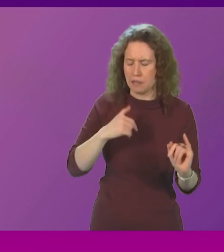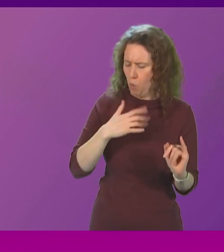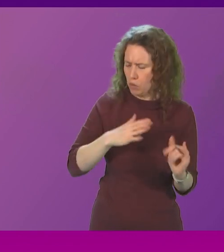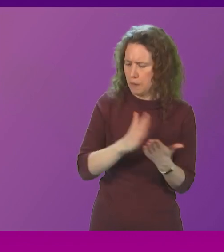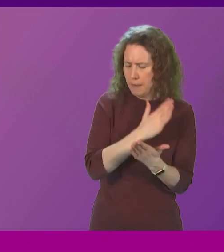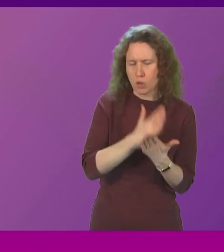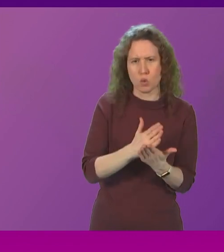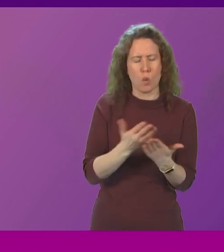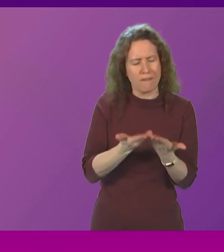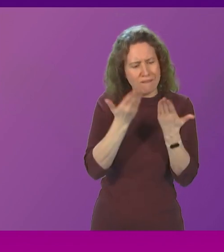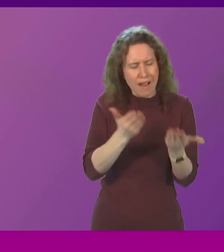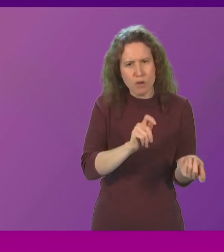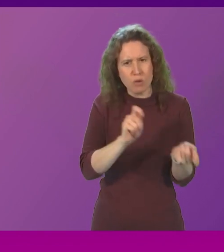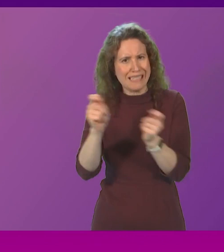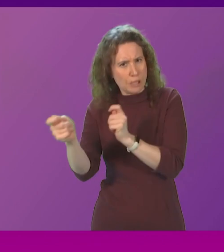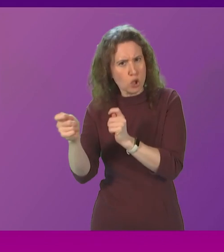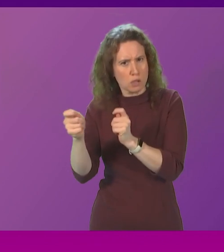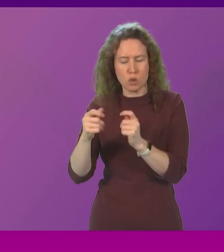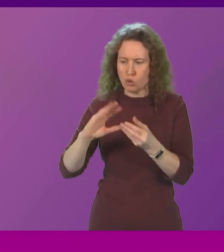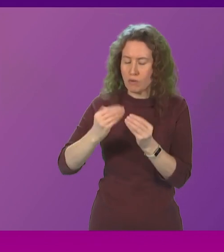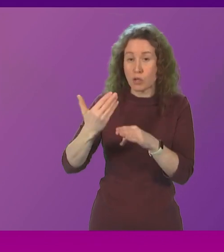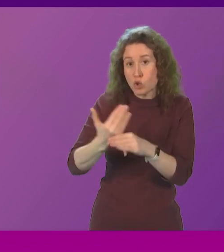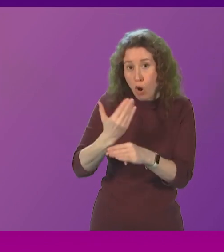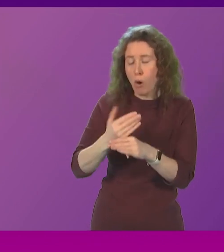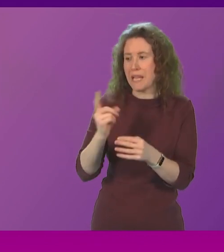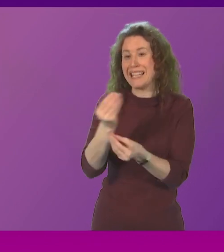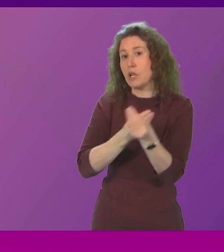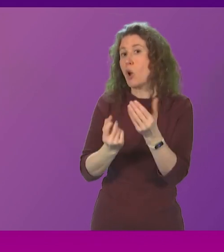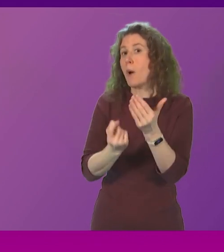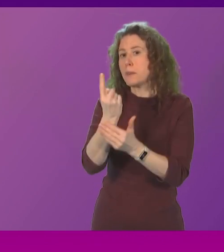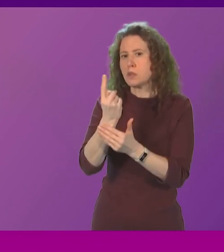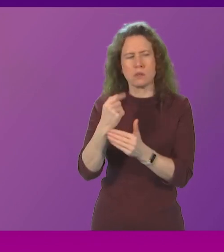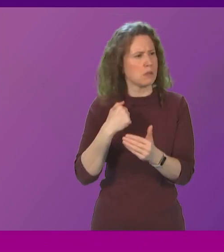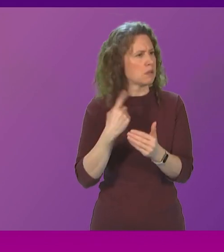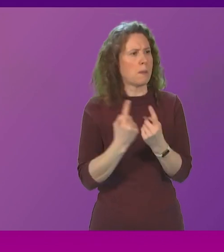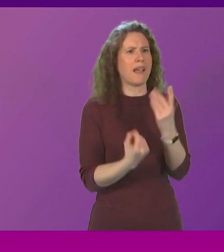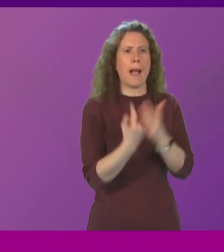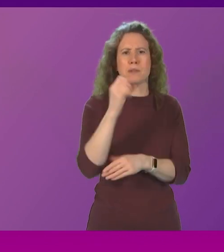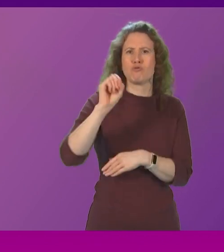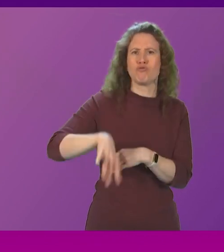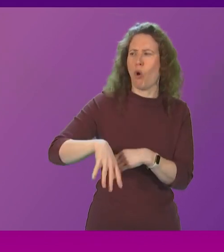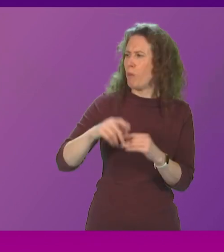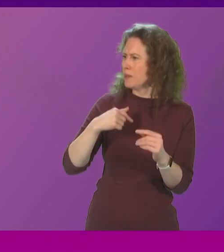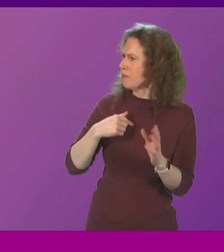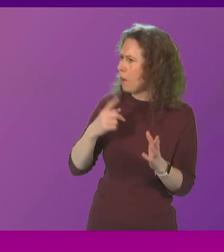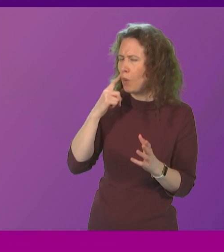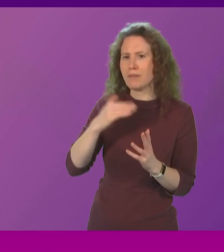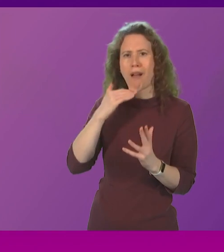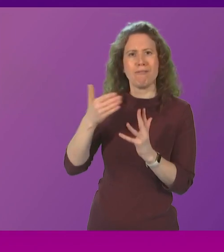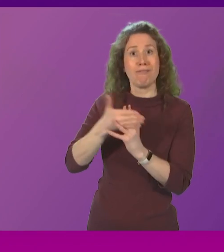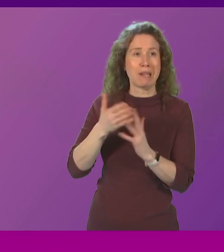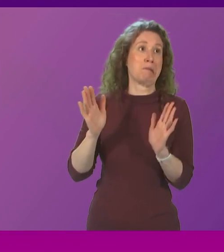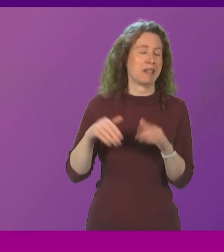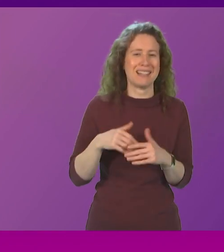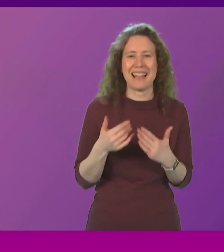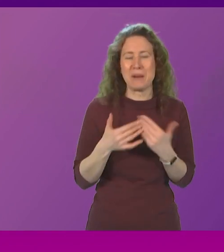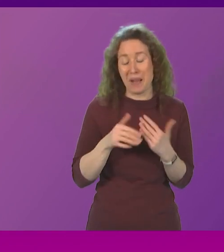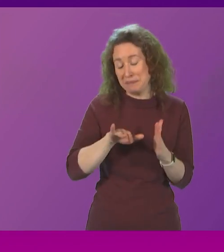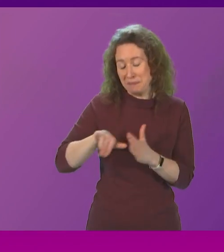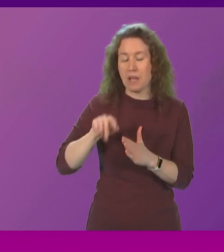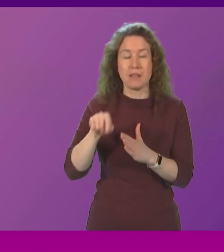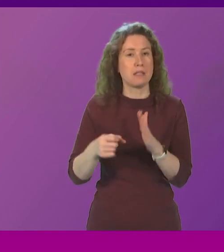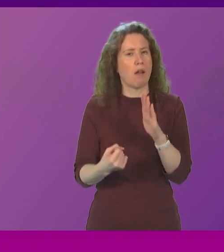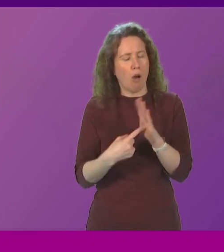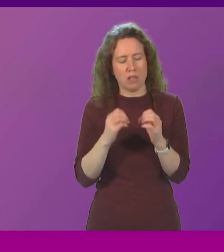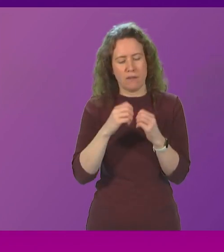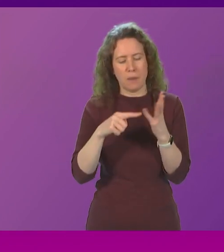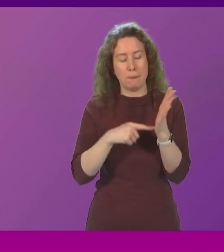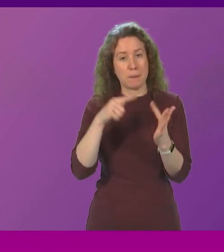That is at the heart of the Bute house agreement between the Scottish Greens and the Scottish